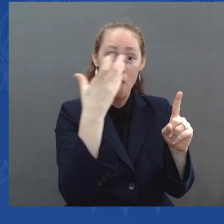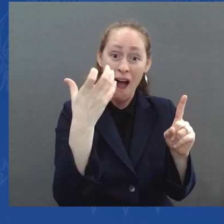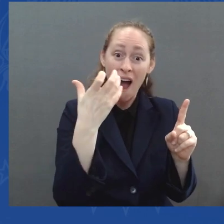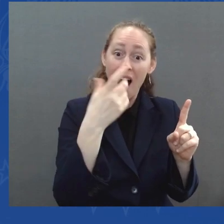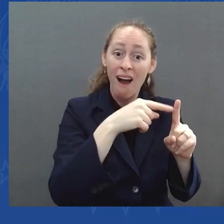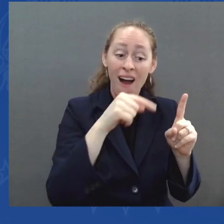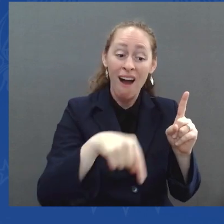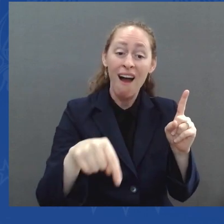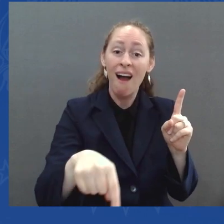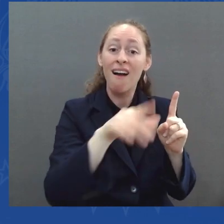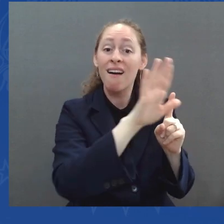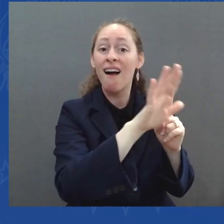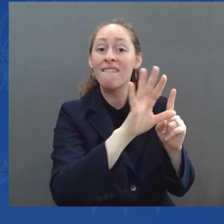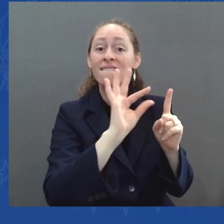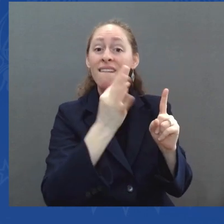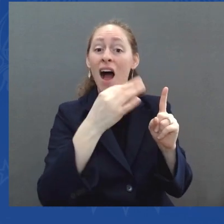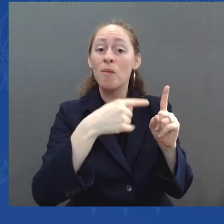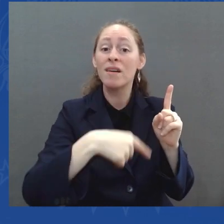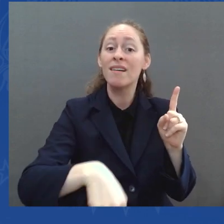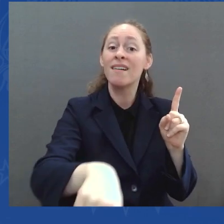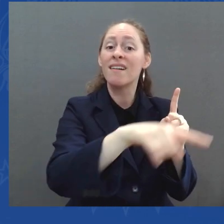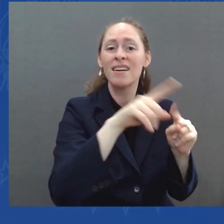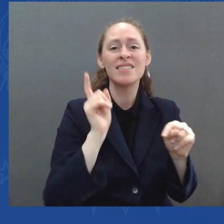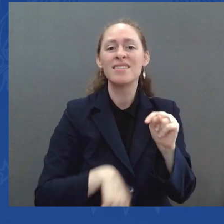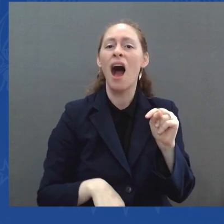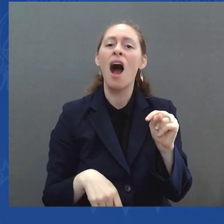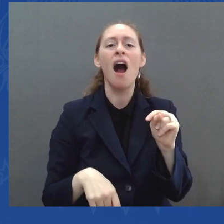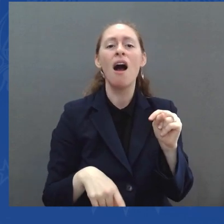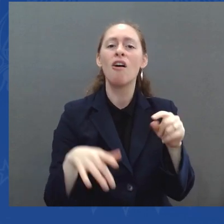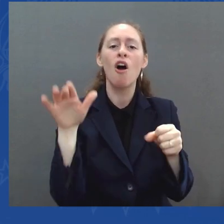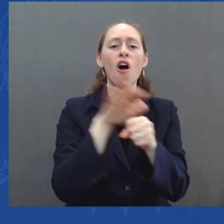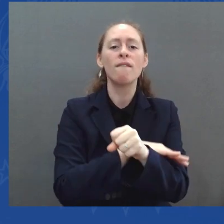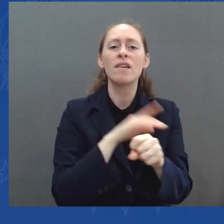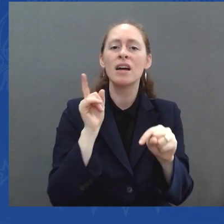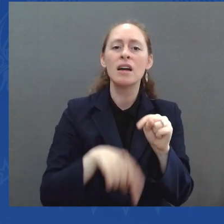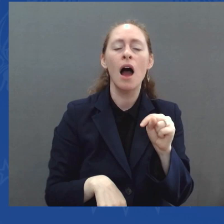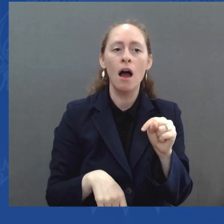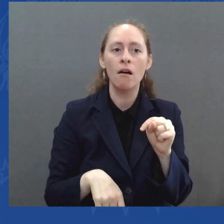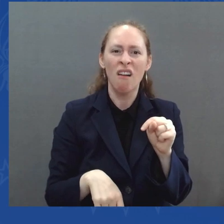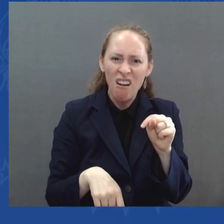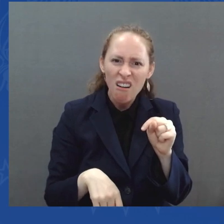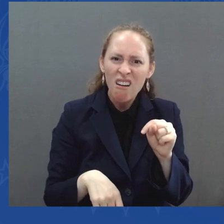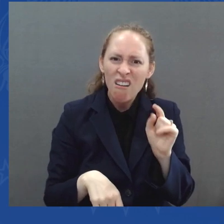Cover her, but not her family. We're working to change that.